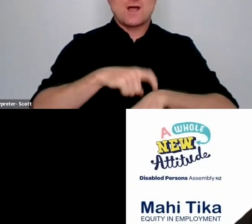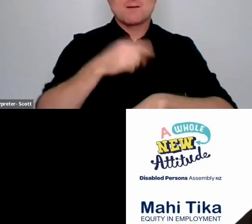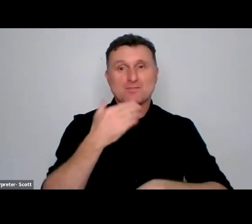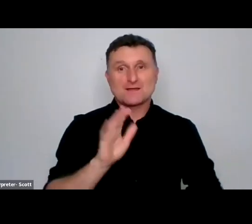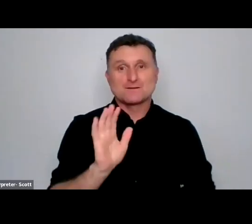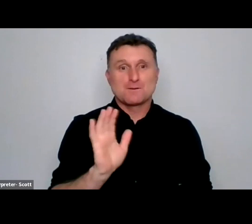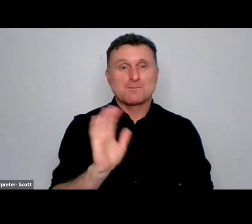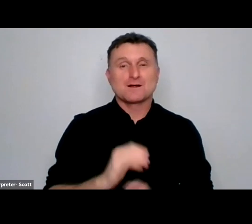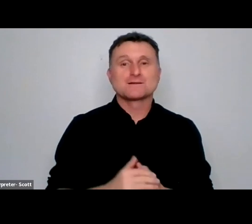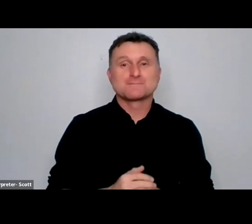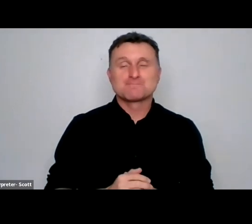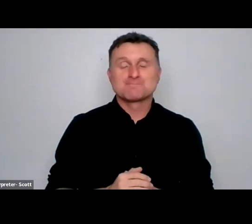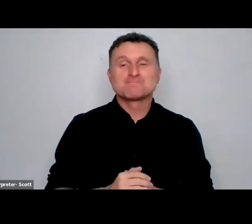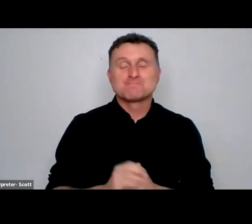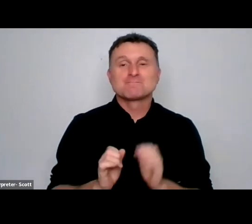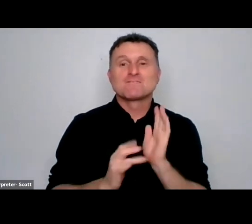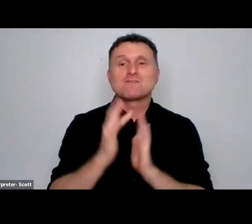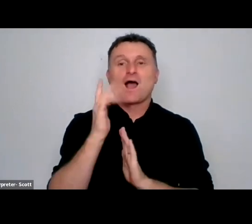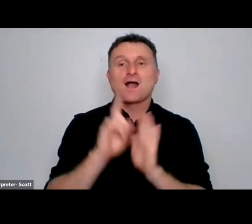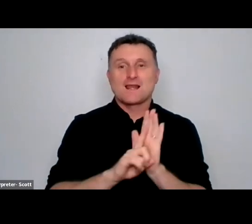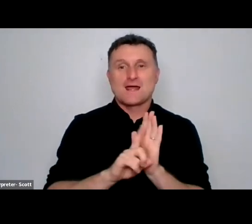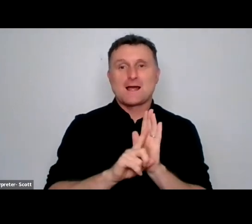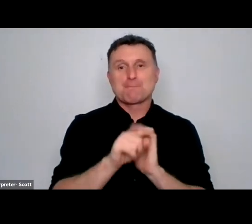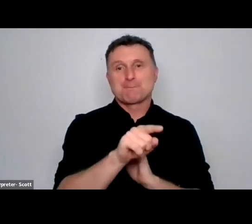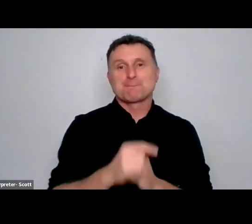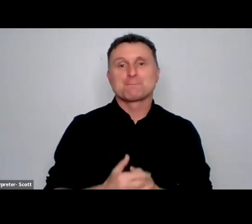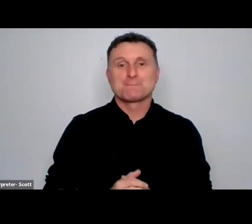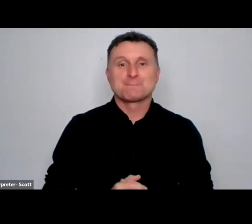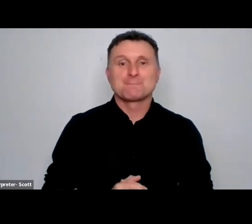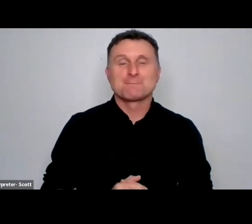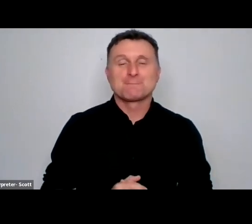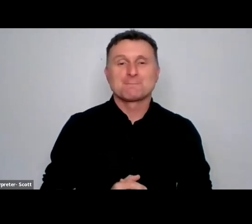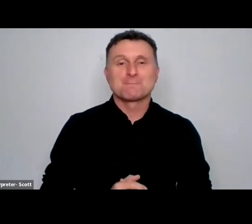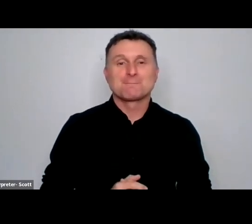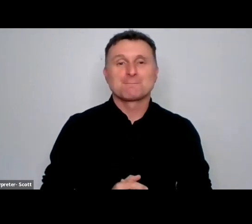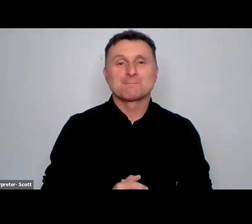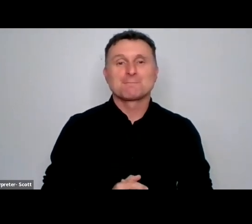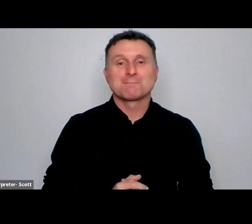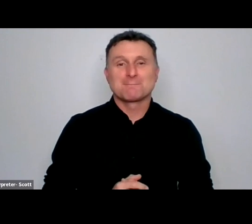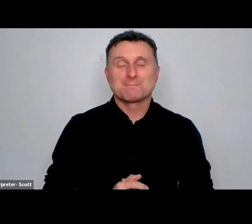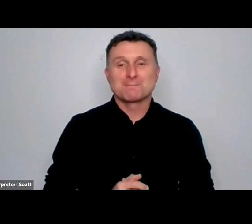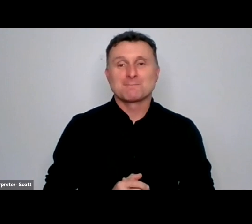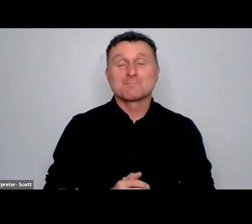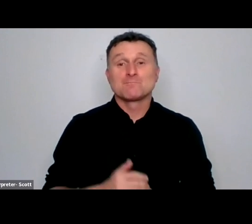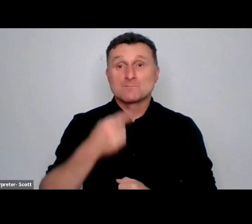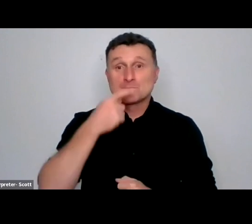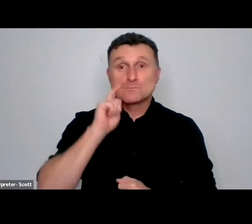Sorry everybody that that has been cut short.